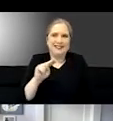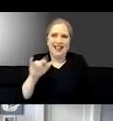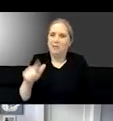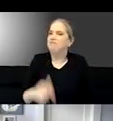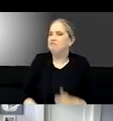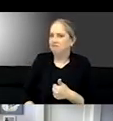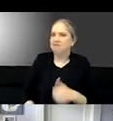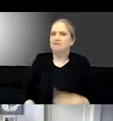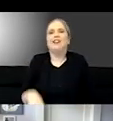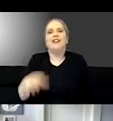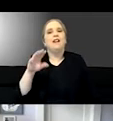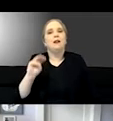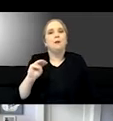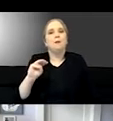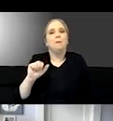That one is for you, Denise. This mother says, I'm the mother of twin daughters with multiple disabilities. They both have CP and autism. I worry about their future.